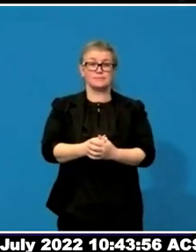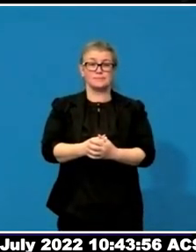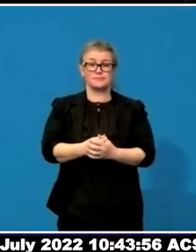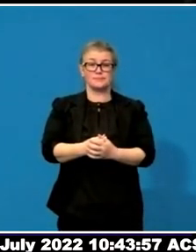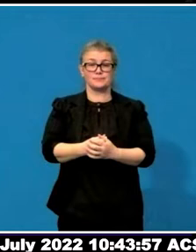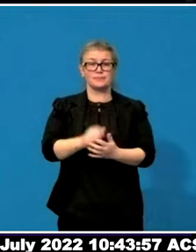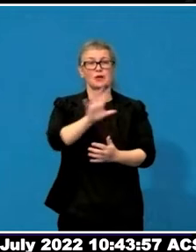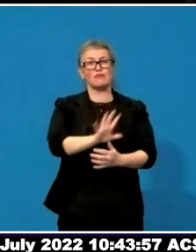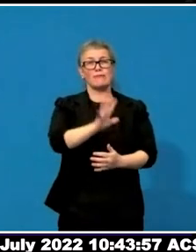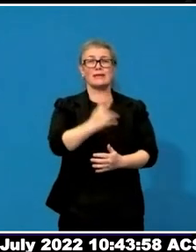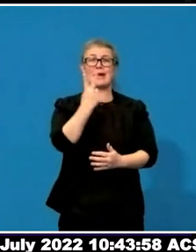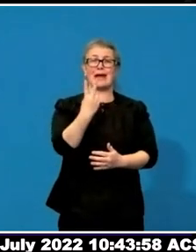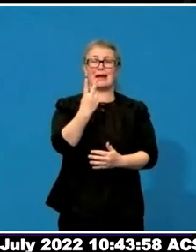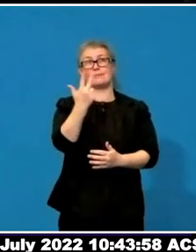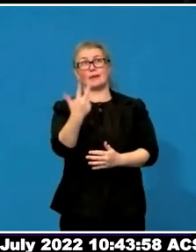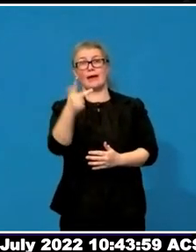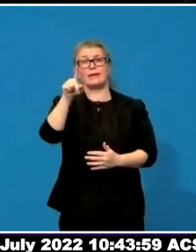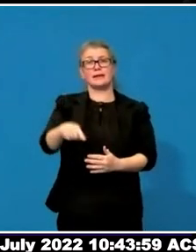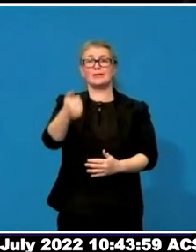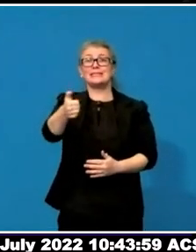13 per cent, reside in remote communities.